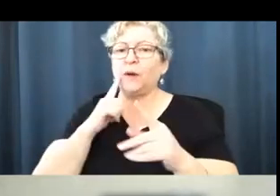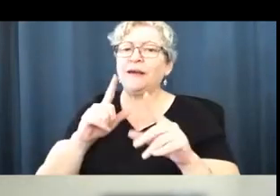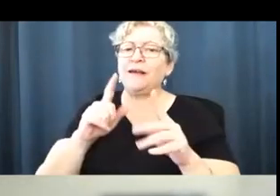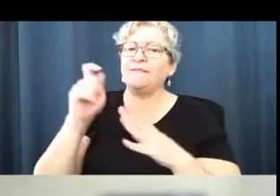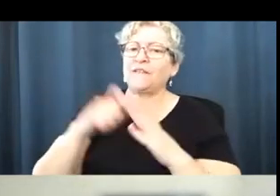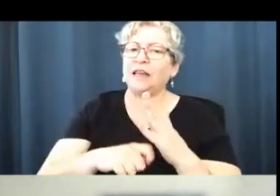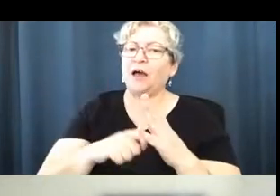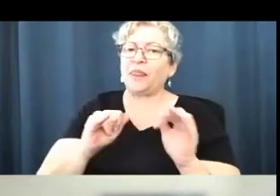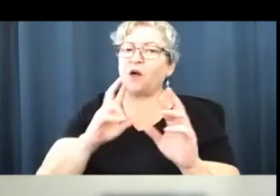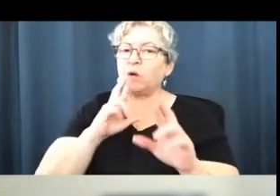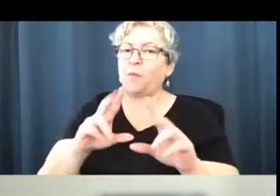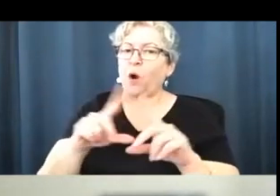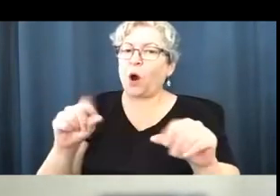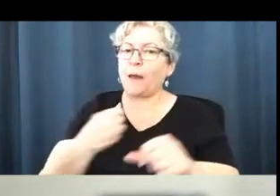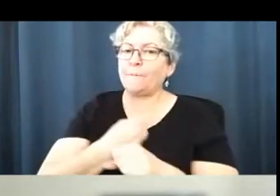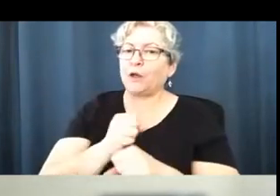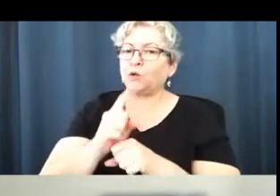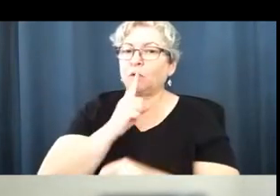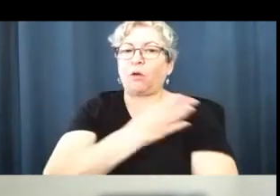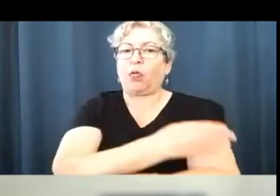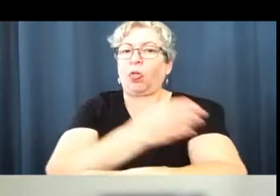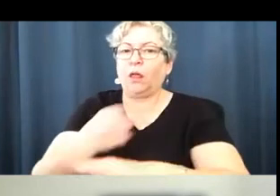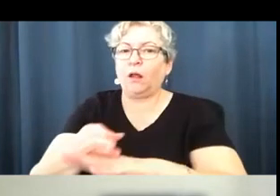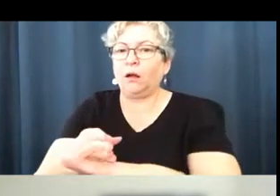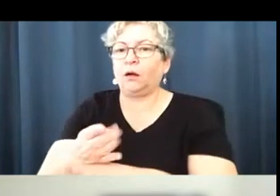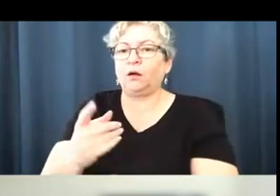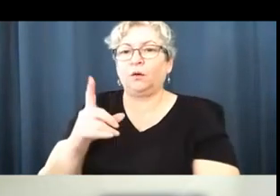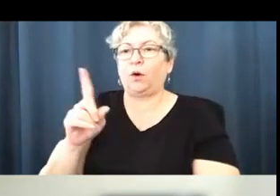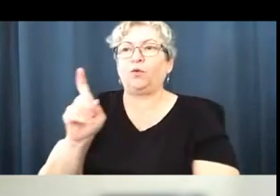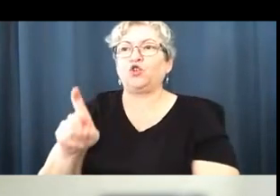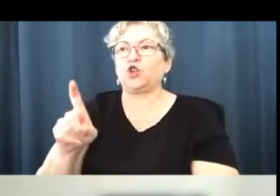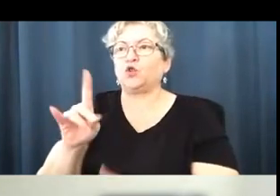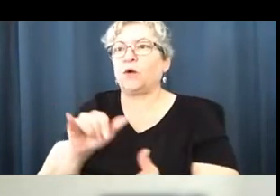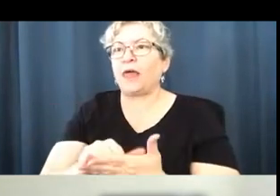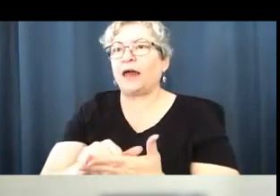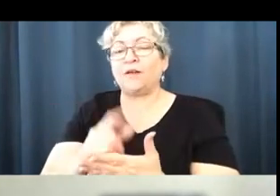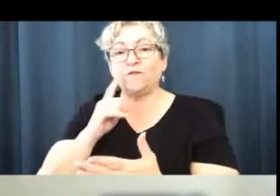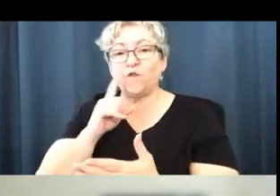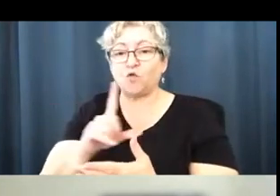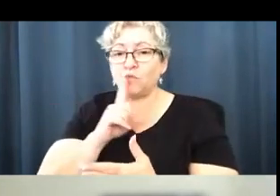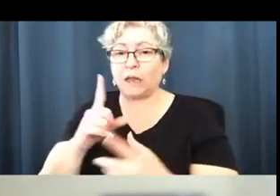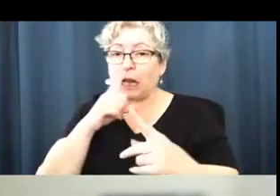and make sure that we haven't regressed in areas that we shouldn't have. And for really complex sites, big sites